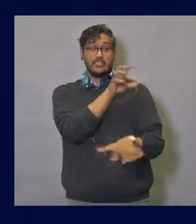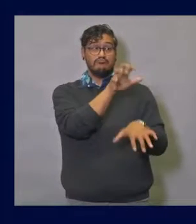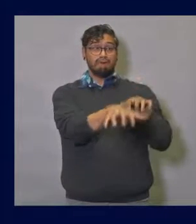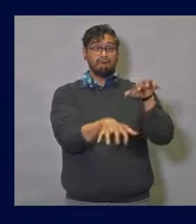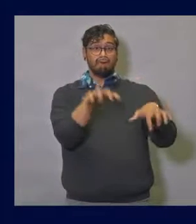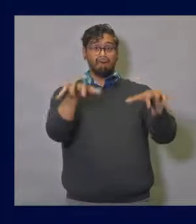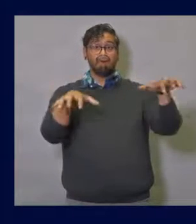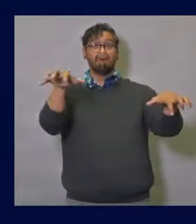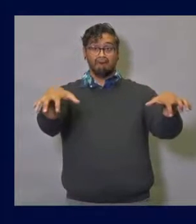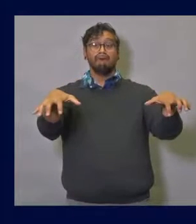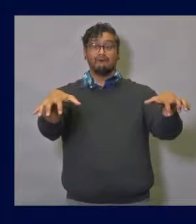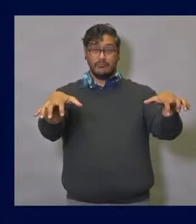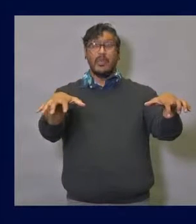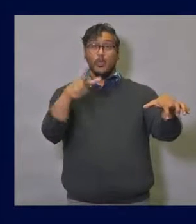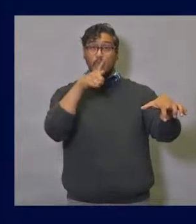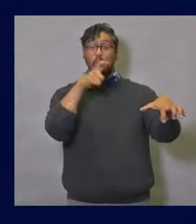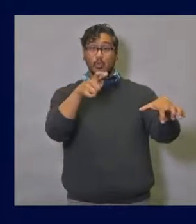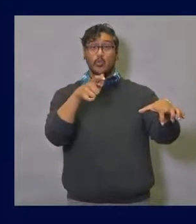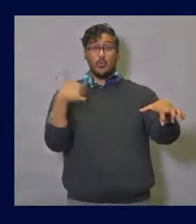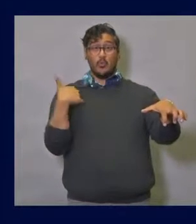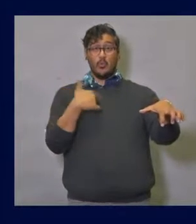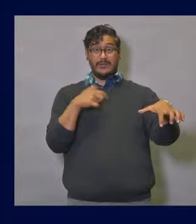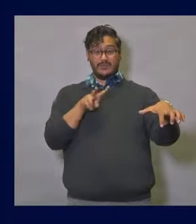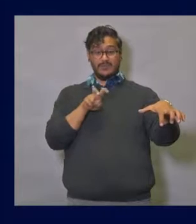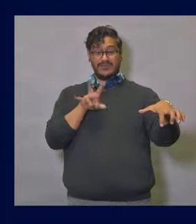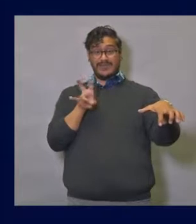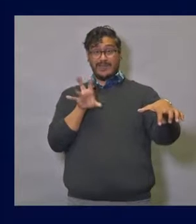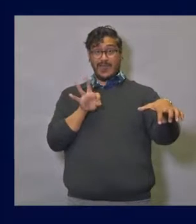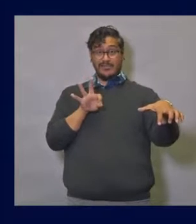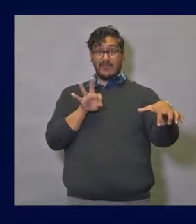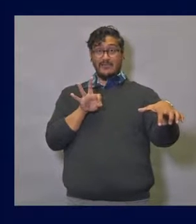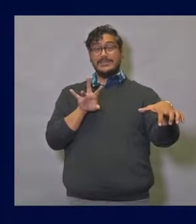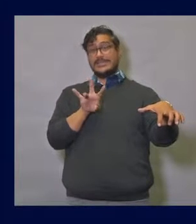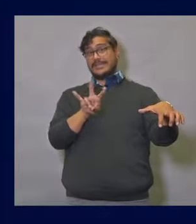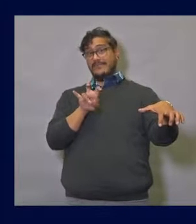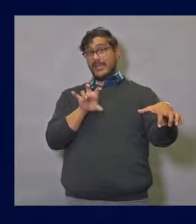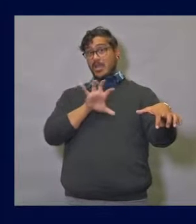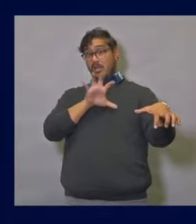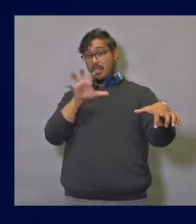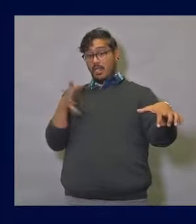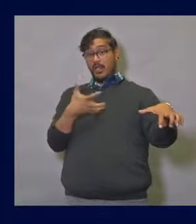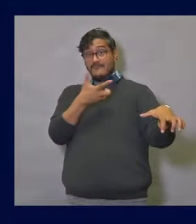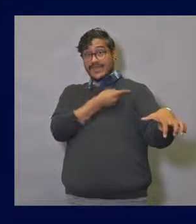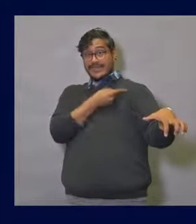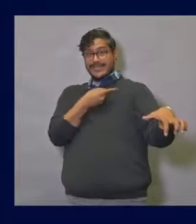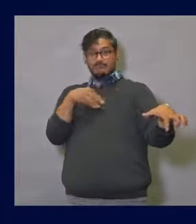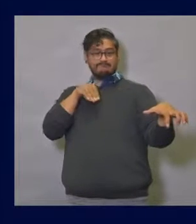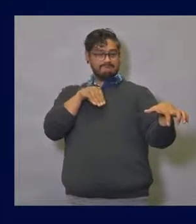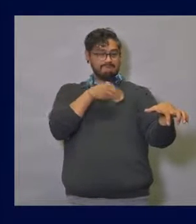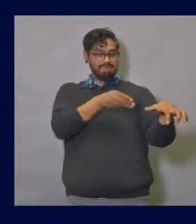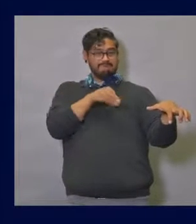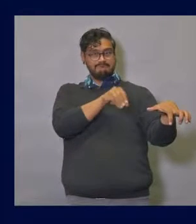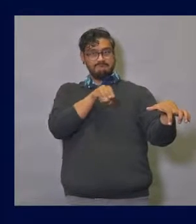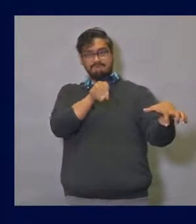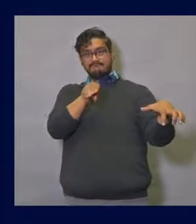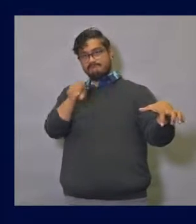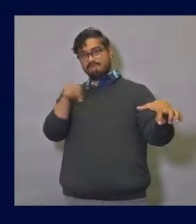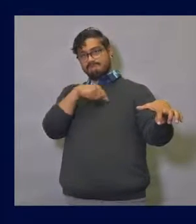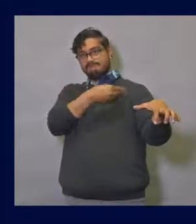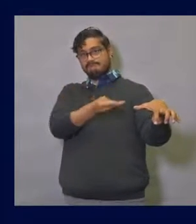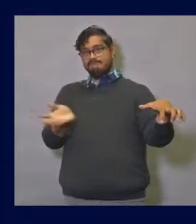THERE ARE NOW 385 VACCINATION